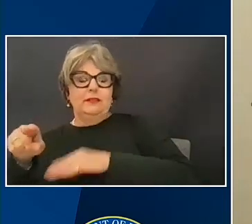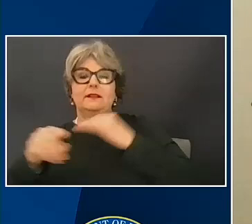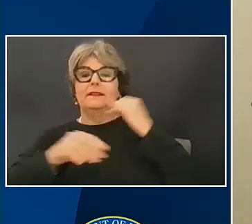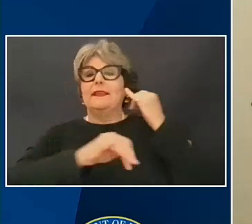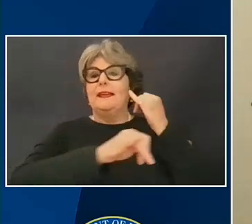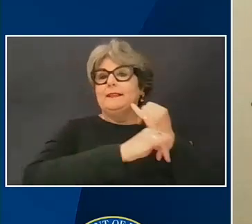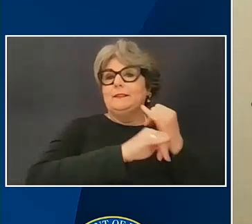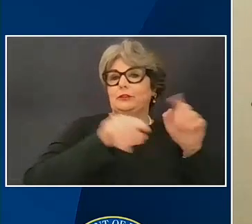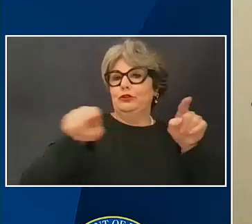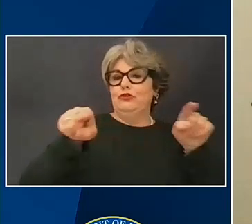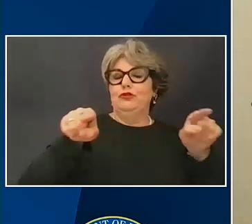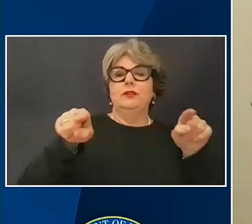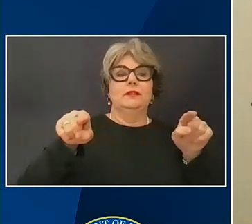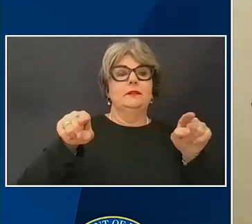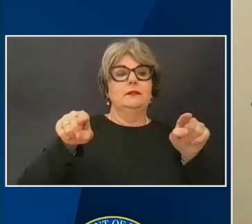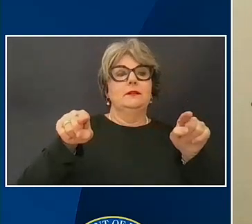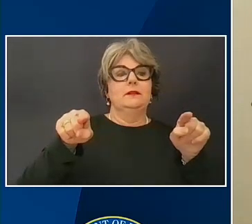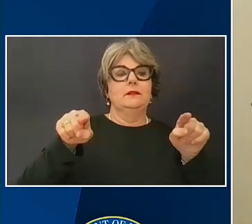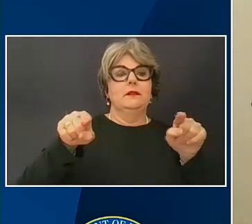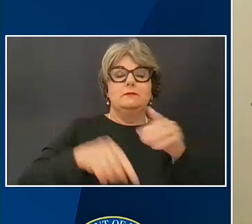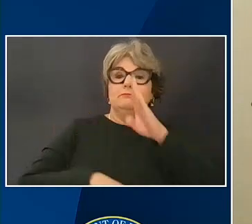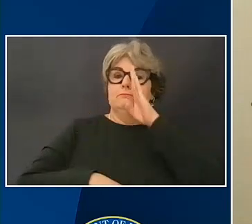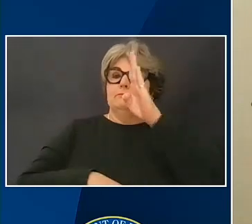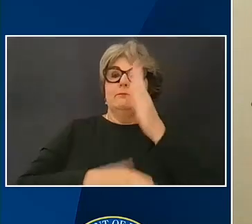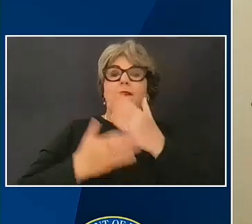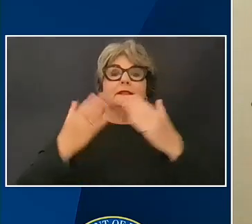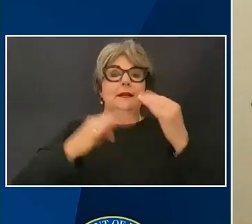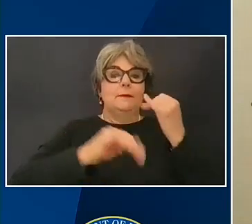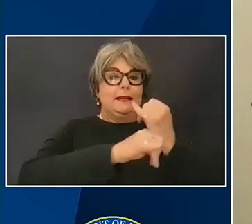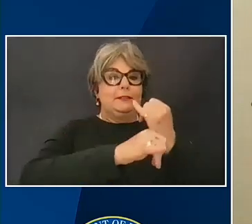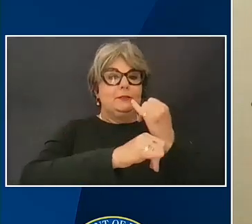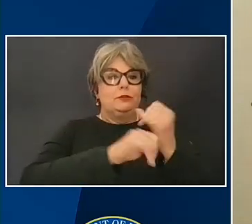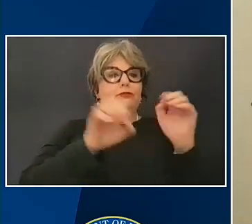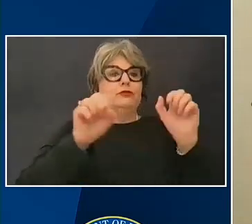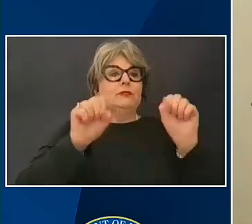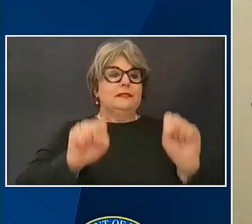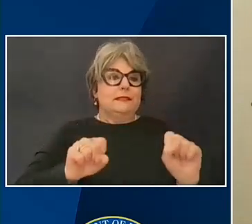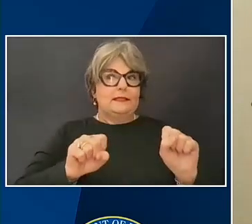And, you know, just to be frank, like, certainly institutions can build in